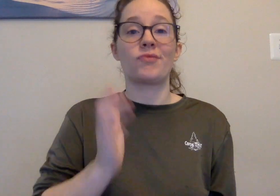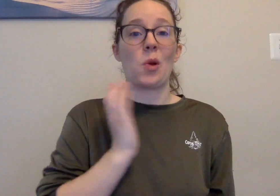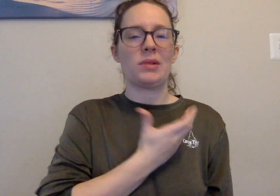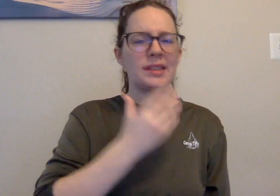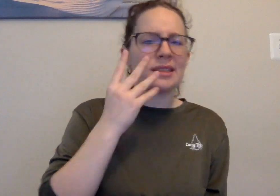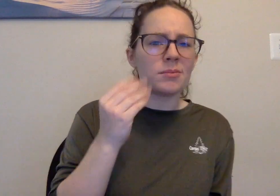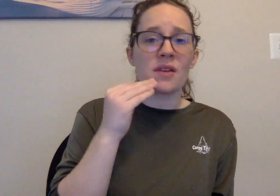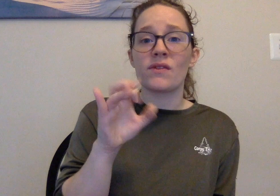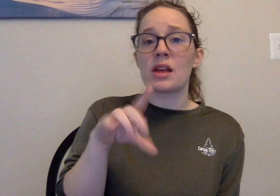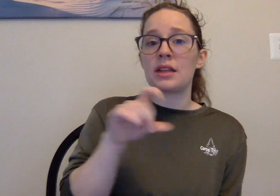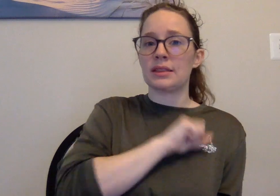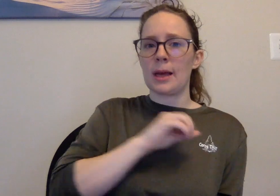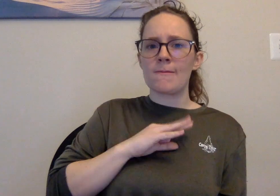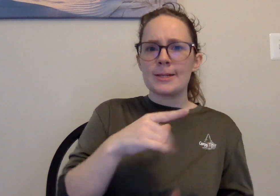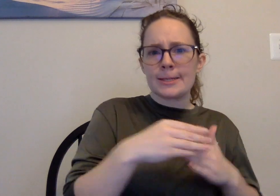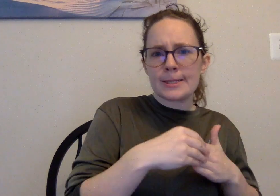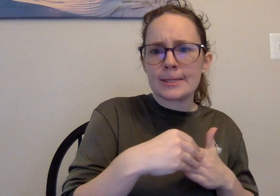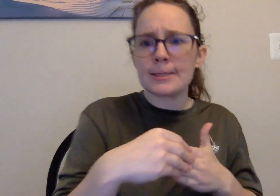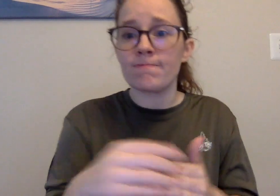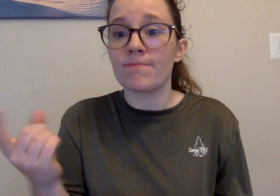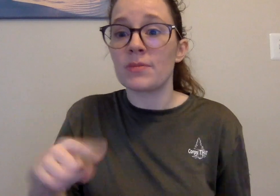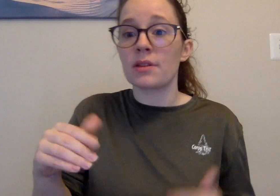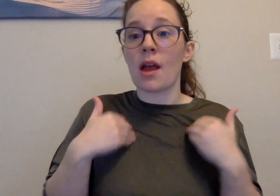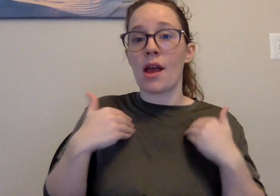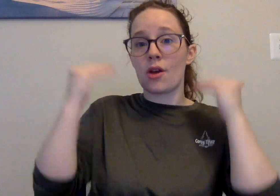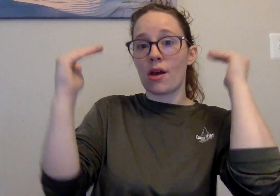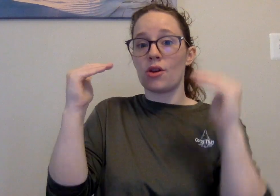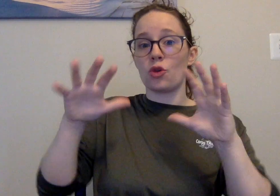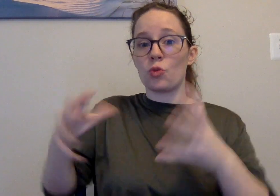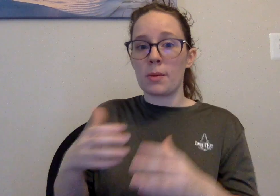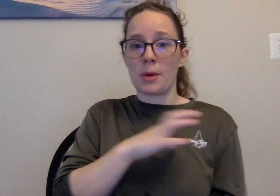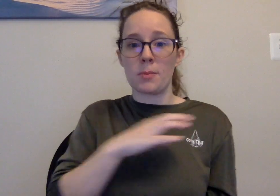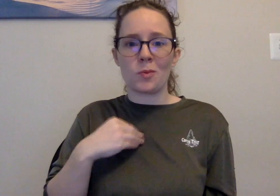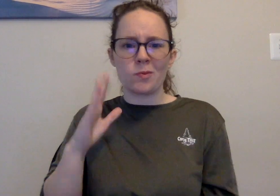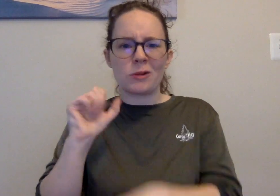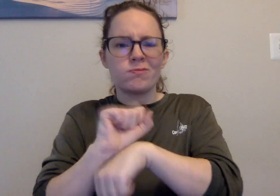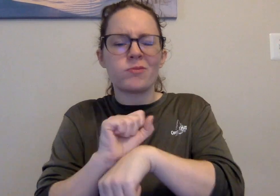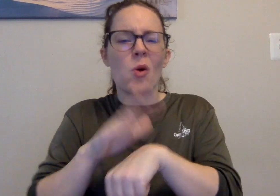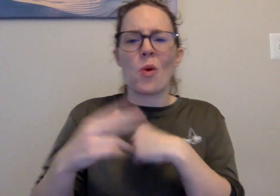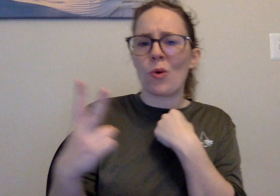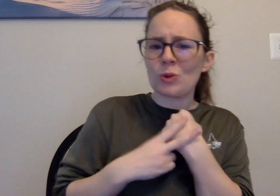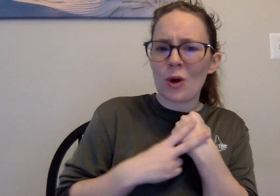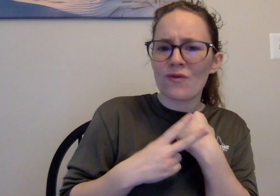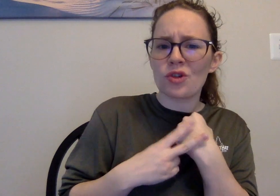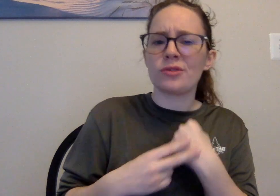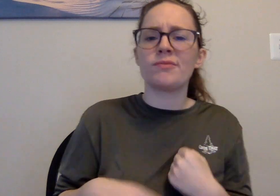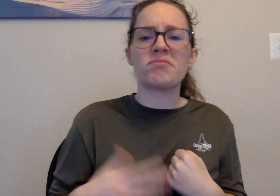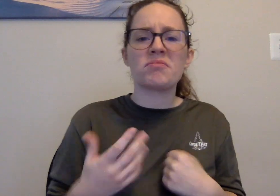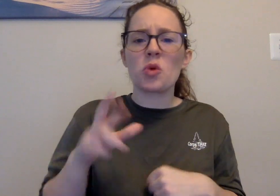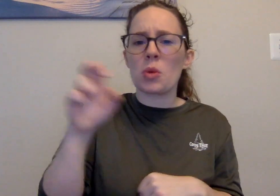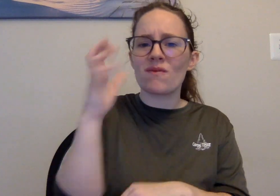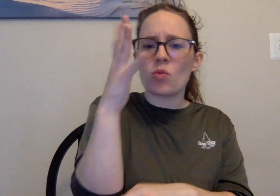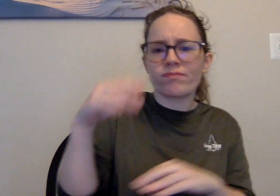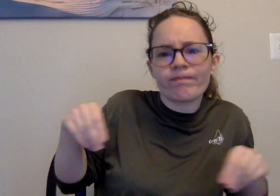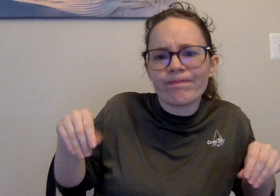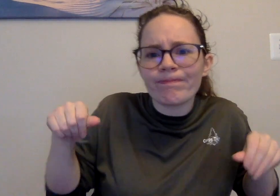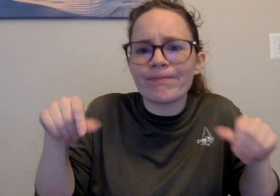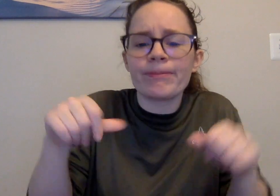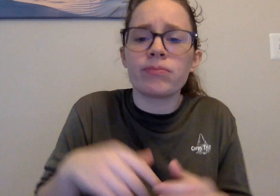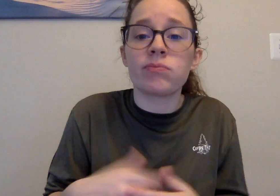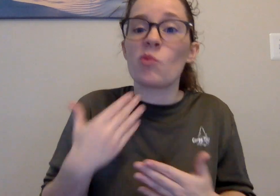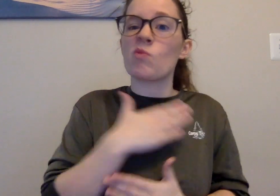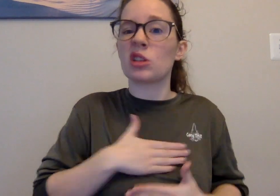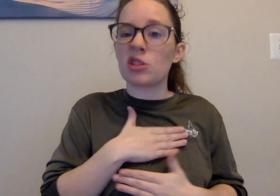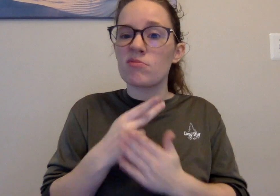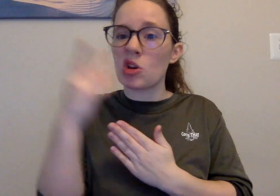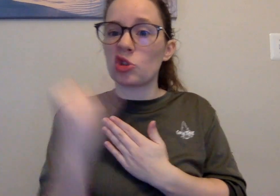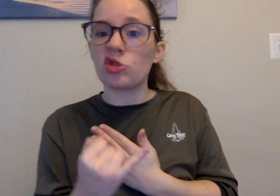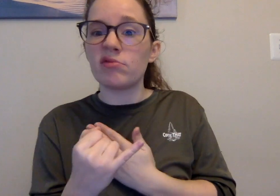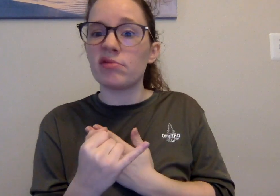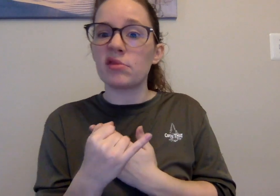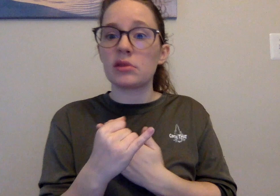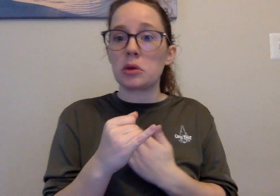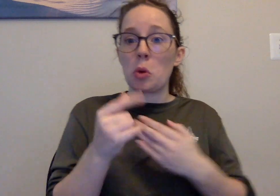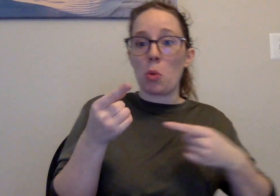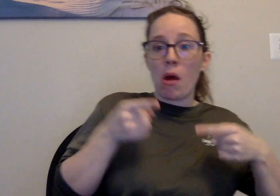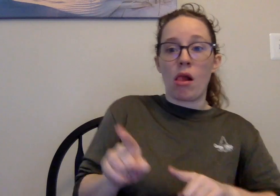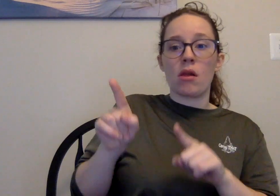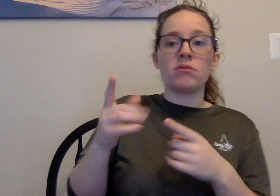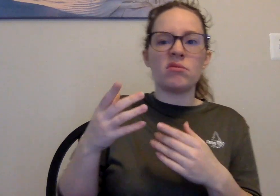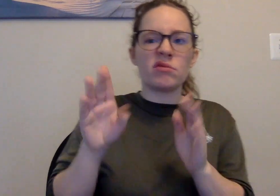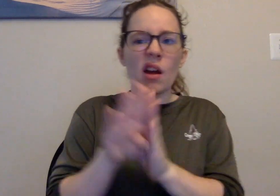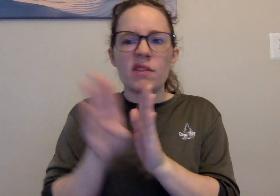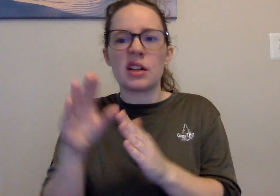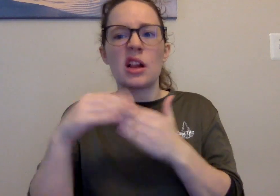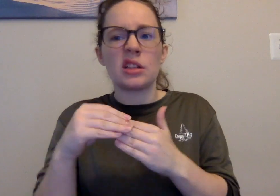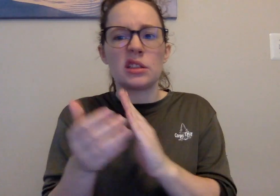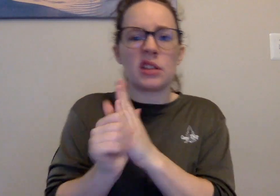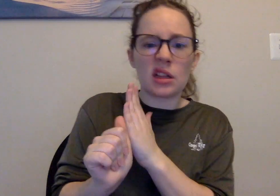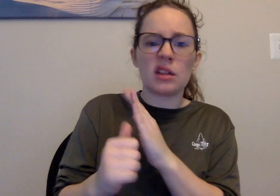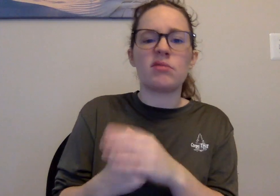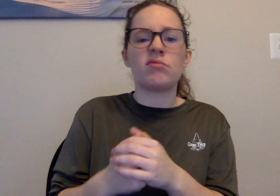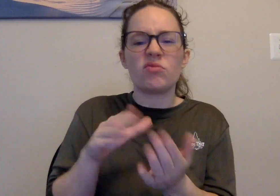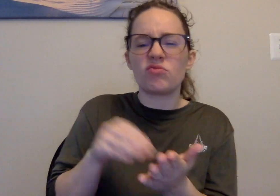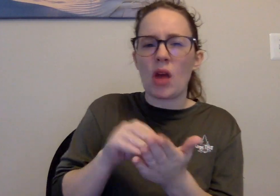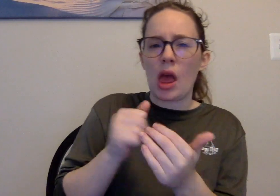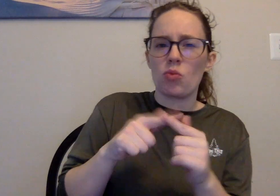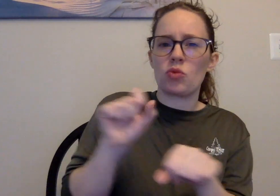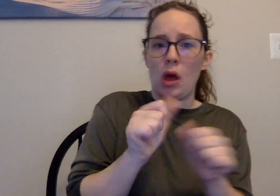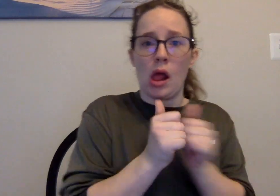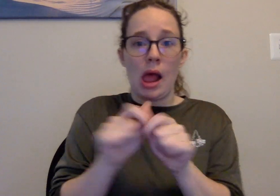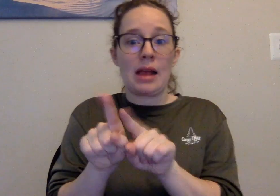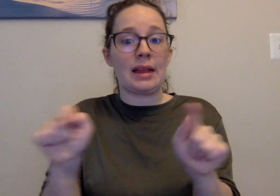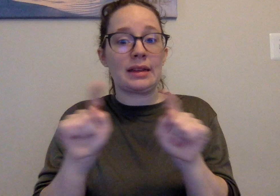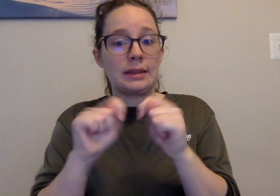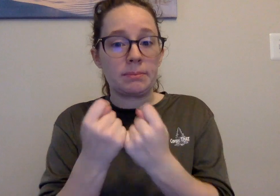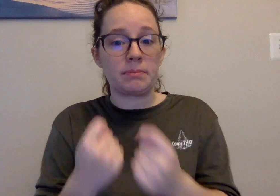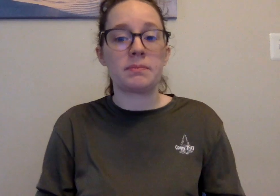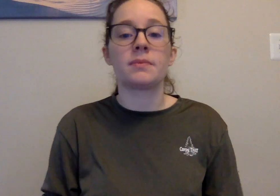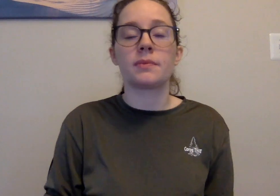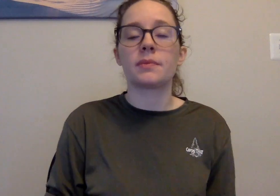With the guidance of experience field staff, young adult crew members work on conservation, reforestation, and recreation projects while developing leadership skills and learning how to work as a team